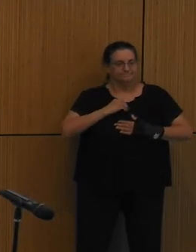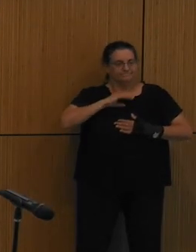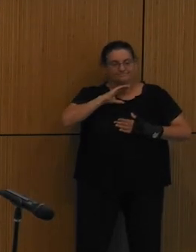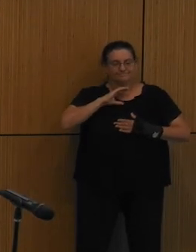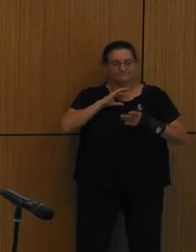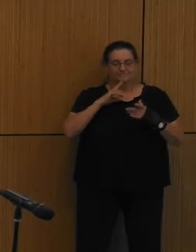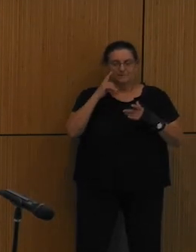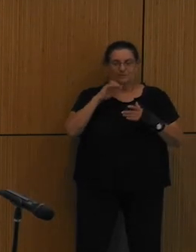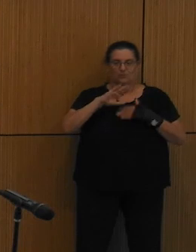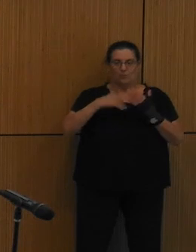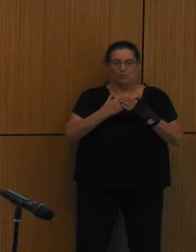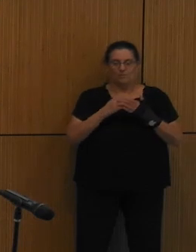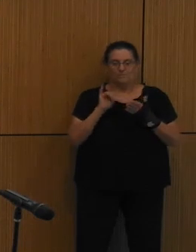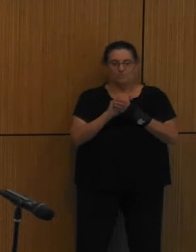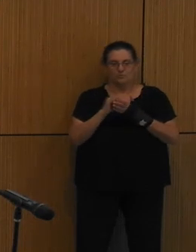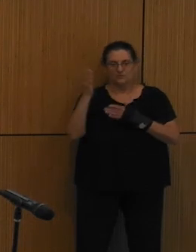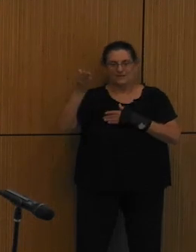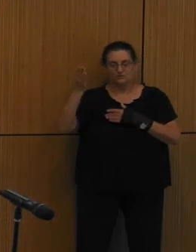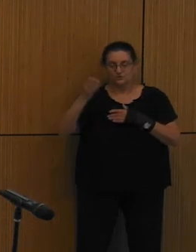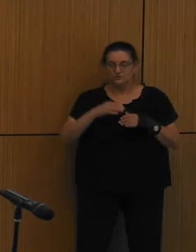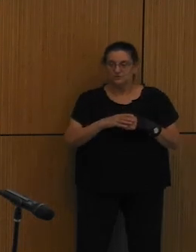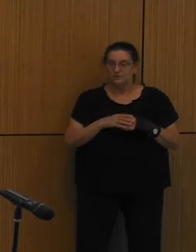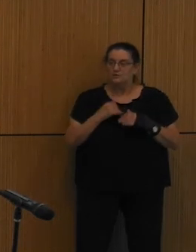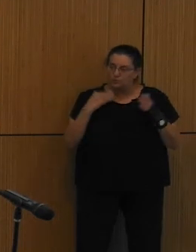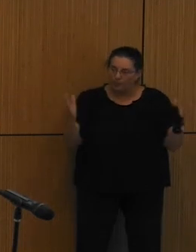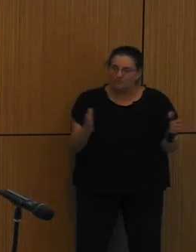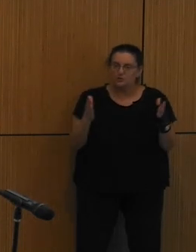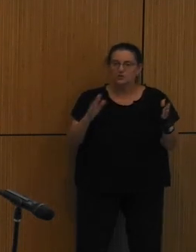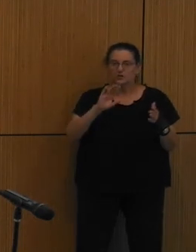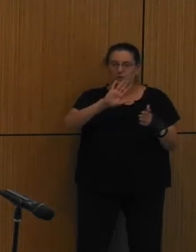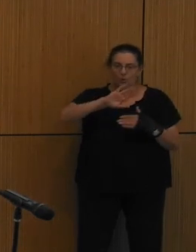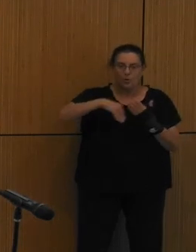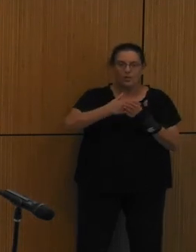And so I urge the students and, and my fellow colleagues